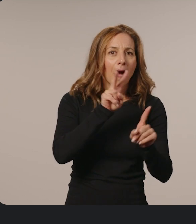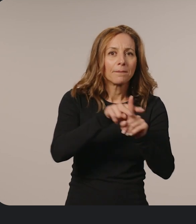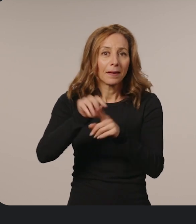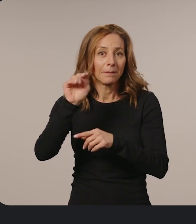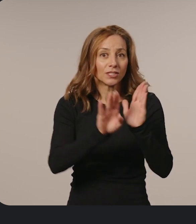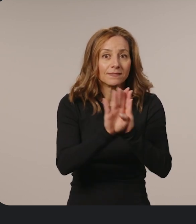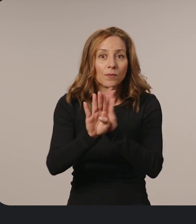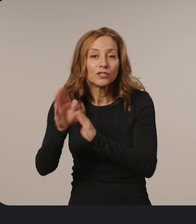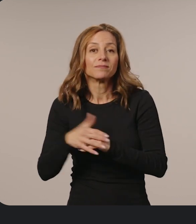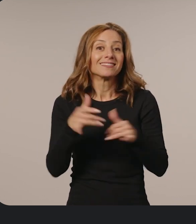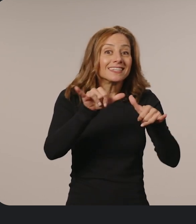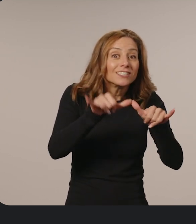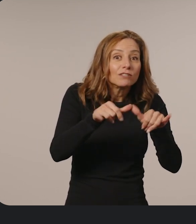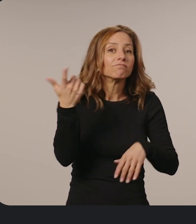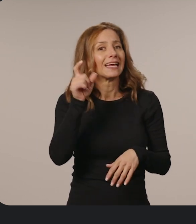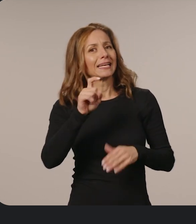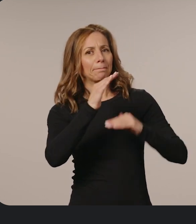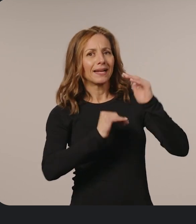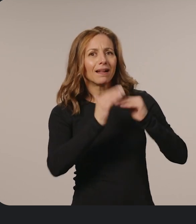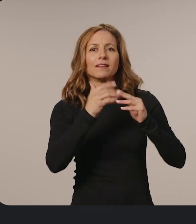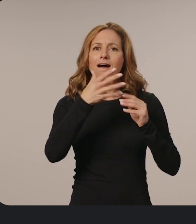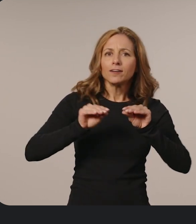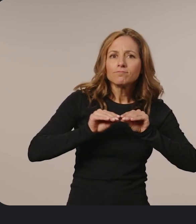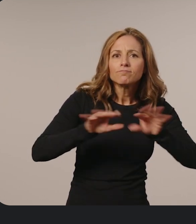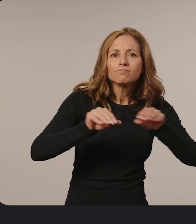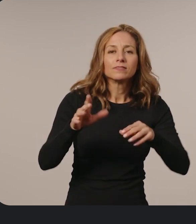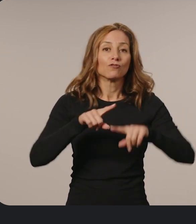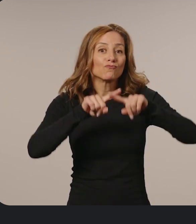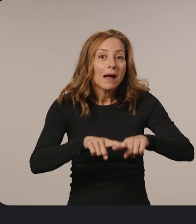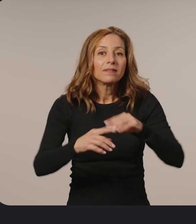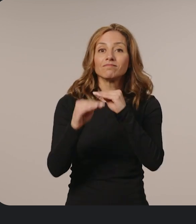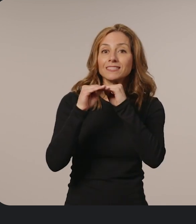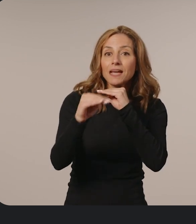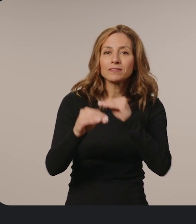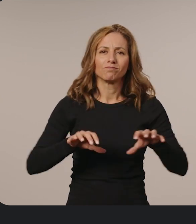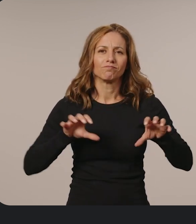that meets the needs of applied machine learning developers, engineers who need to build and deploy